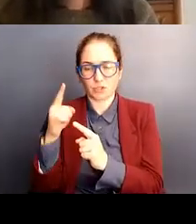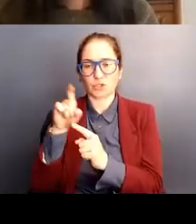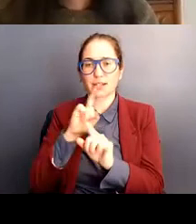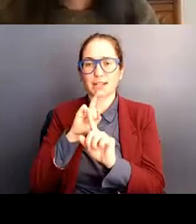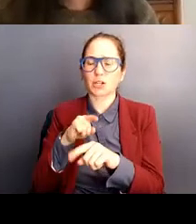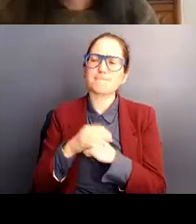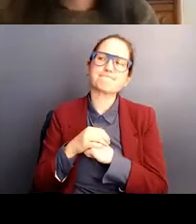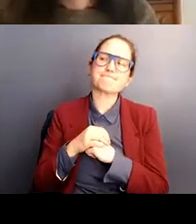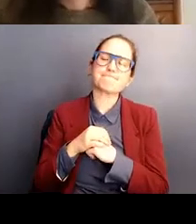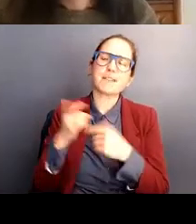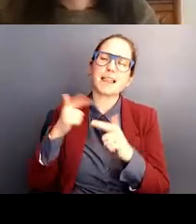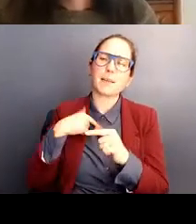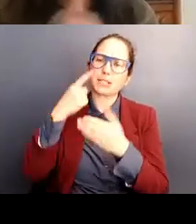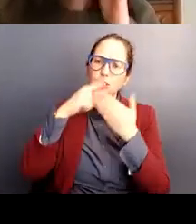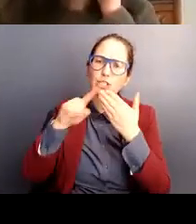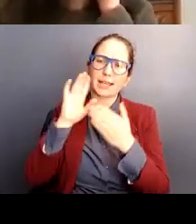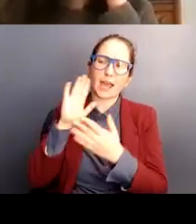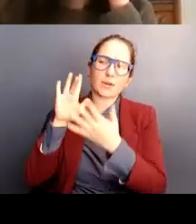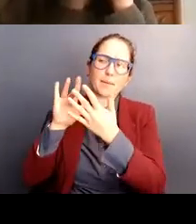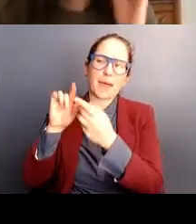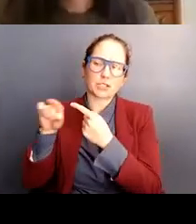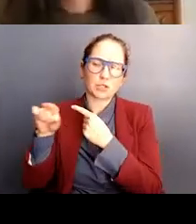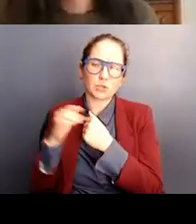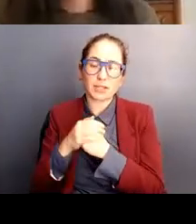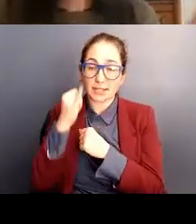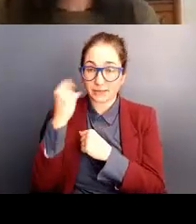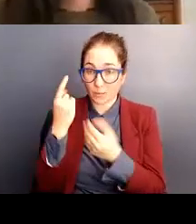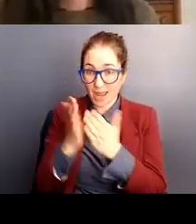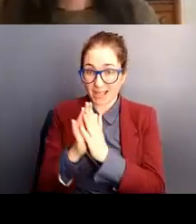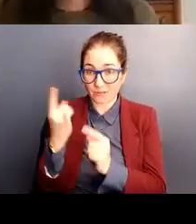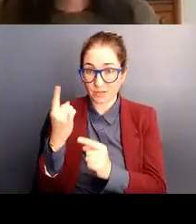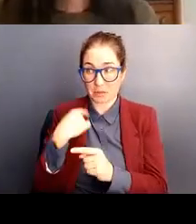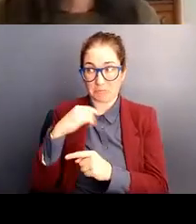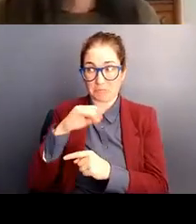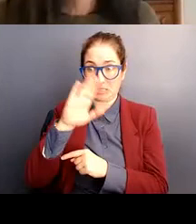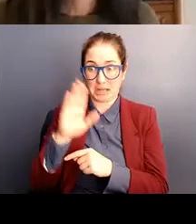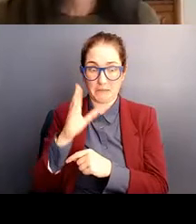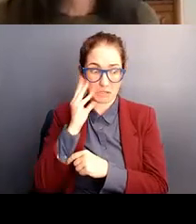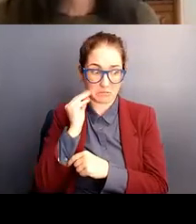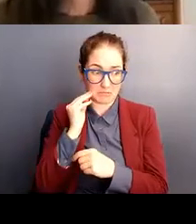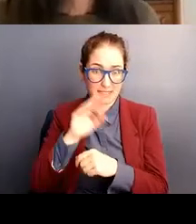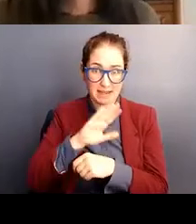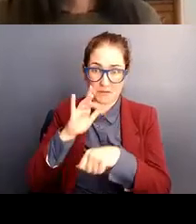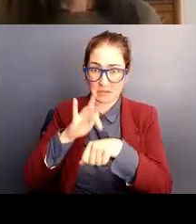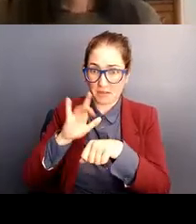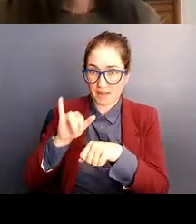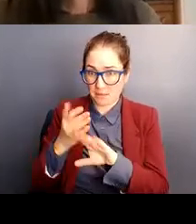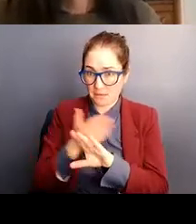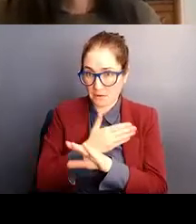check and get back to you." If somebody's asking you for something you've never done before or you've never heard of before, your